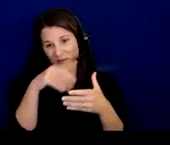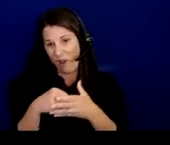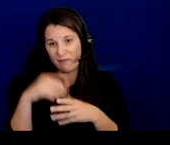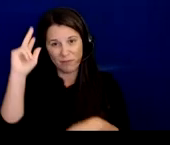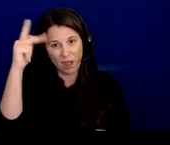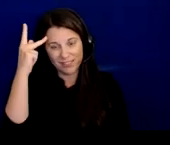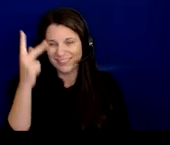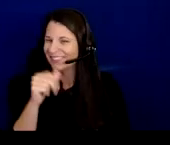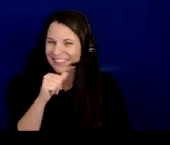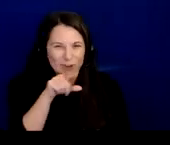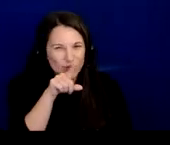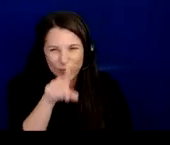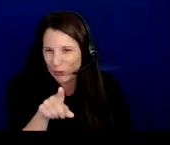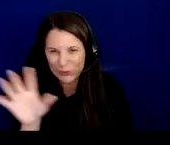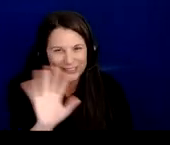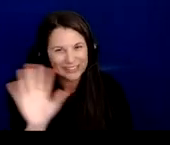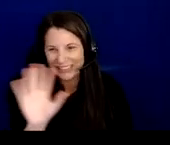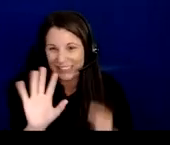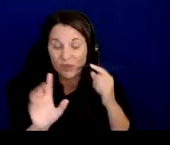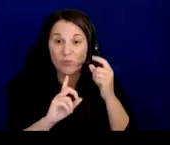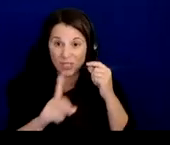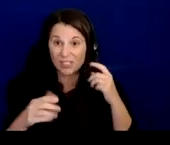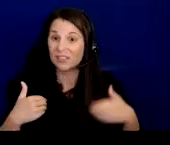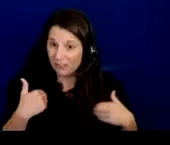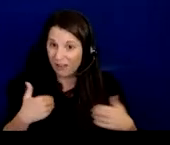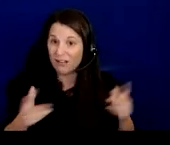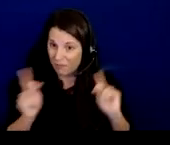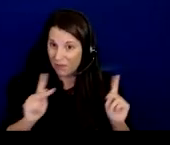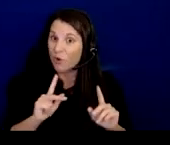They're just not involved in a traditional way that typically,